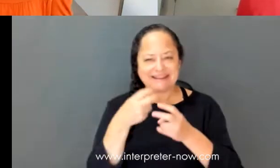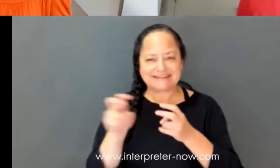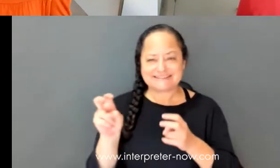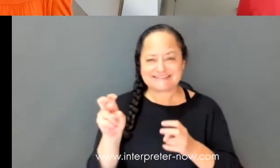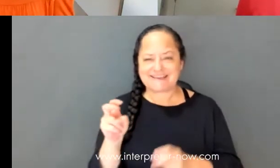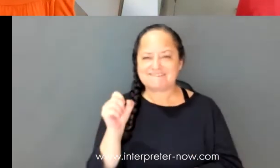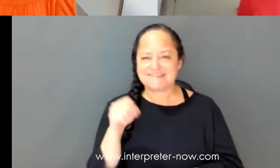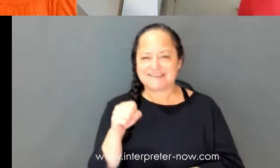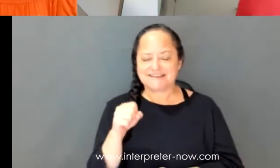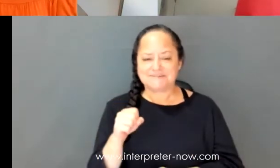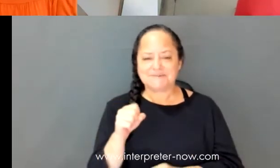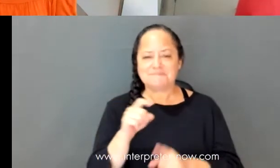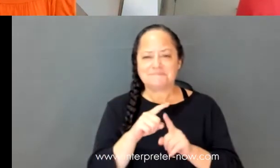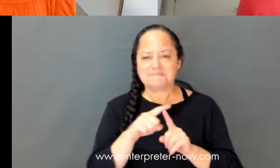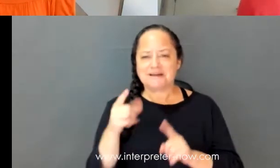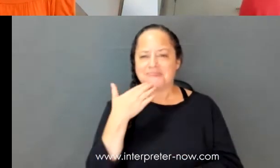So thank you for this opportunity, Melinda.